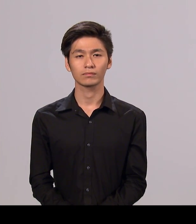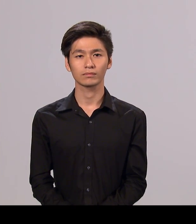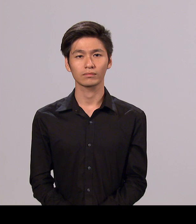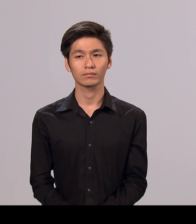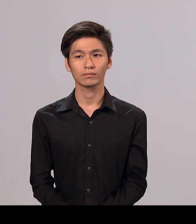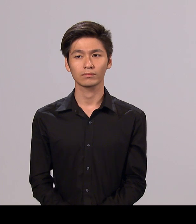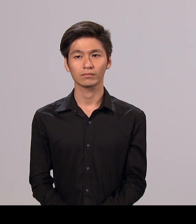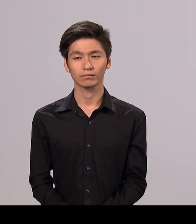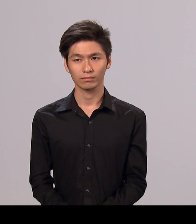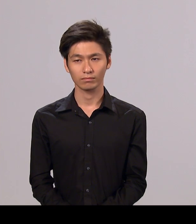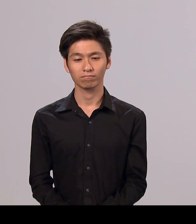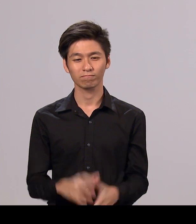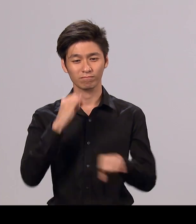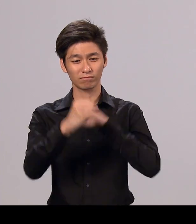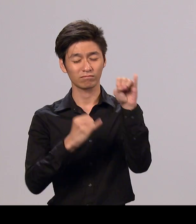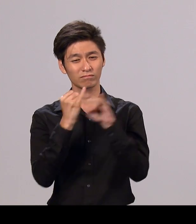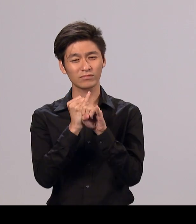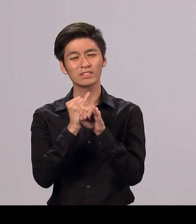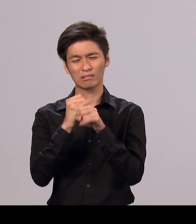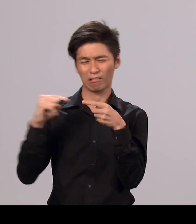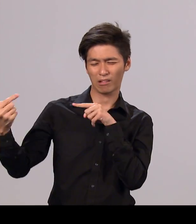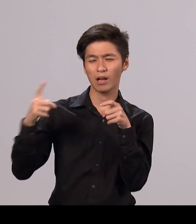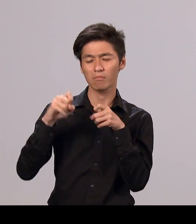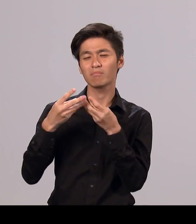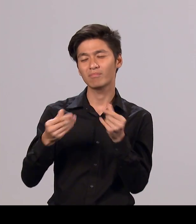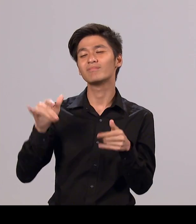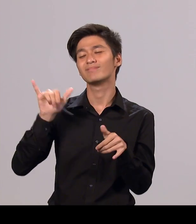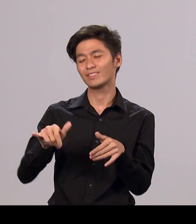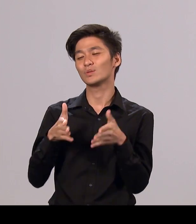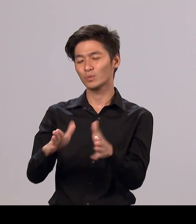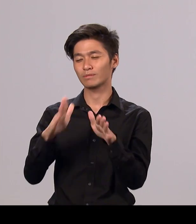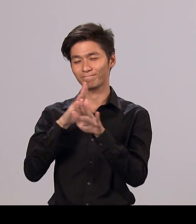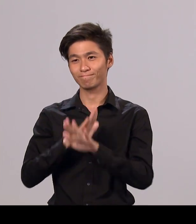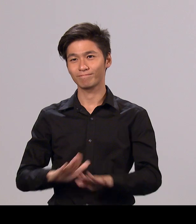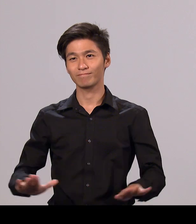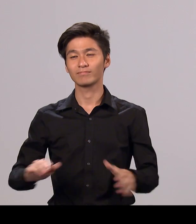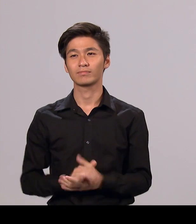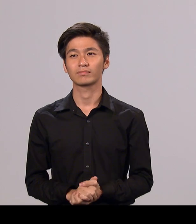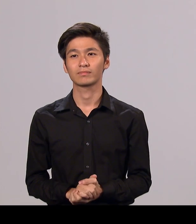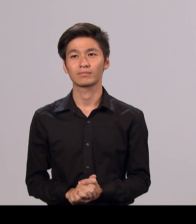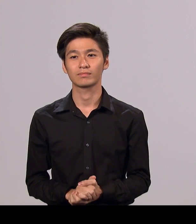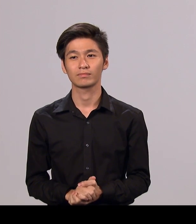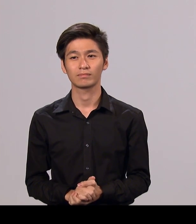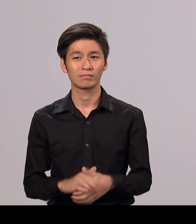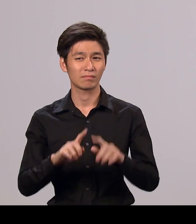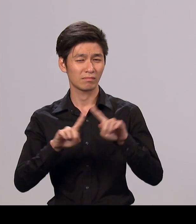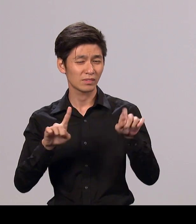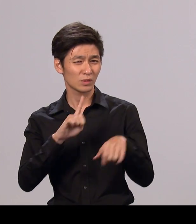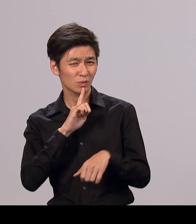And that is how international disputes should be settled. But in reality, big powers don't always act like that.